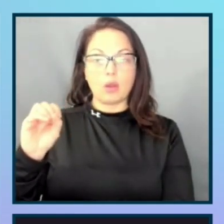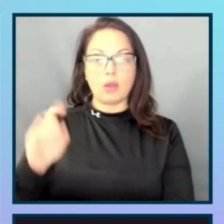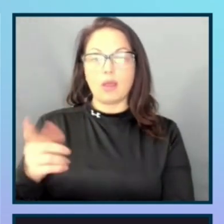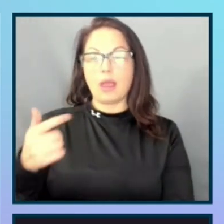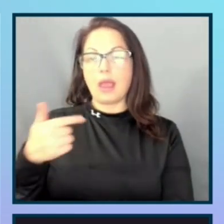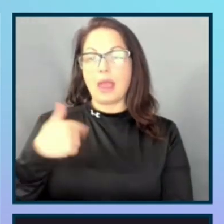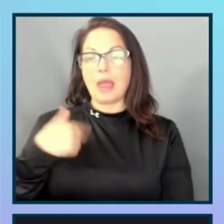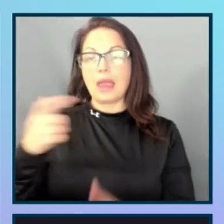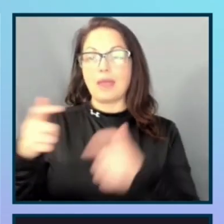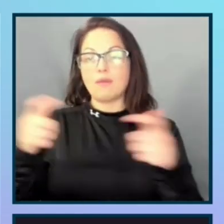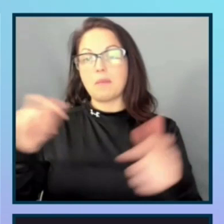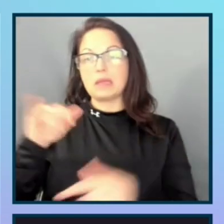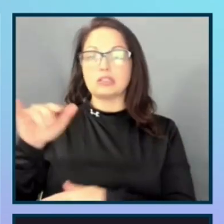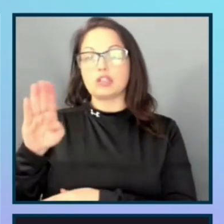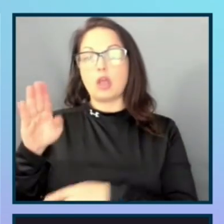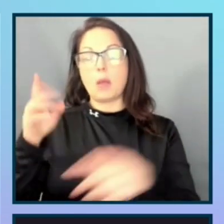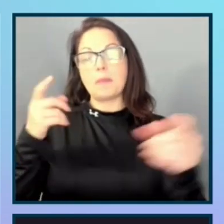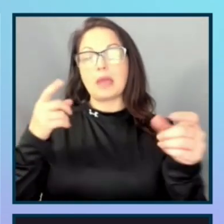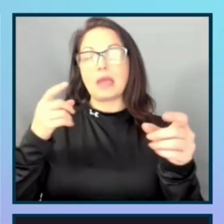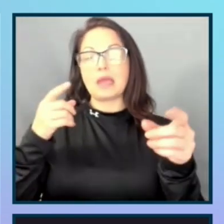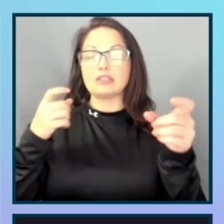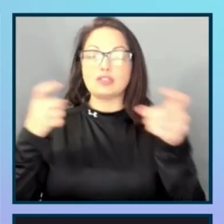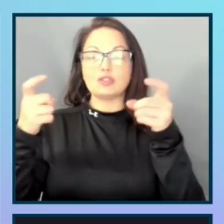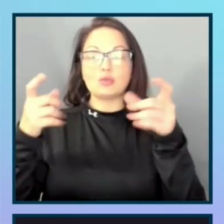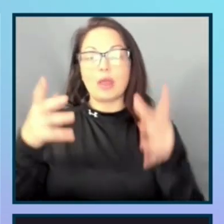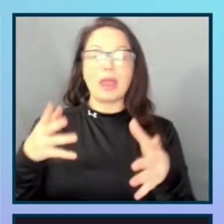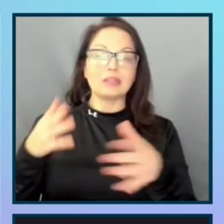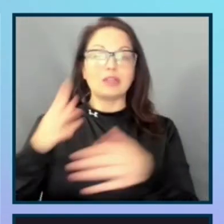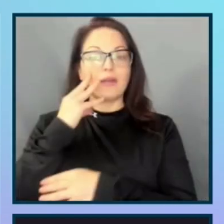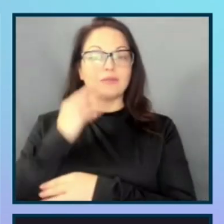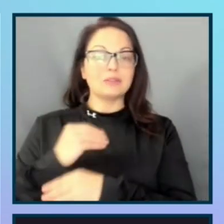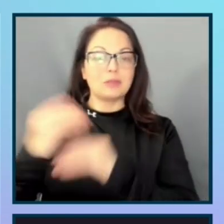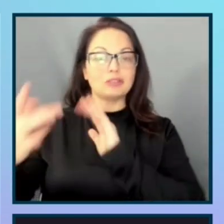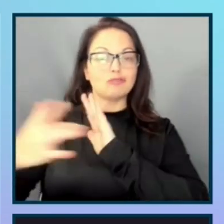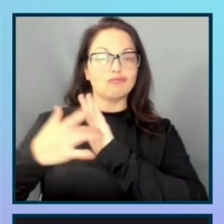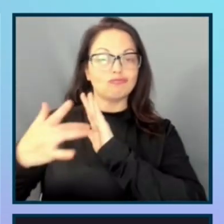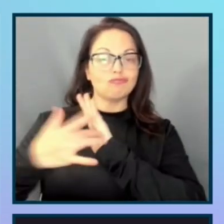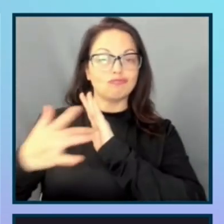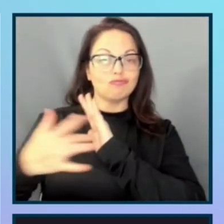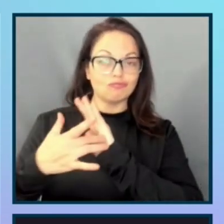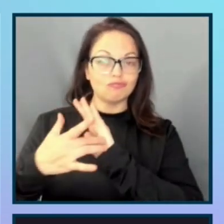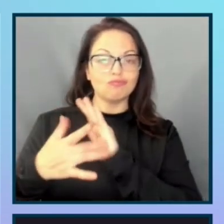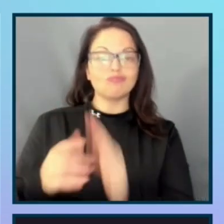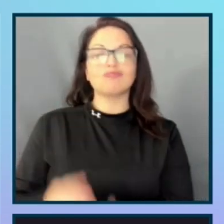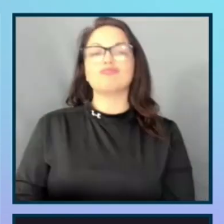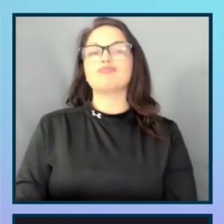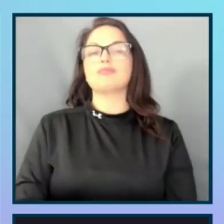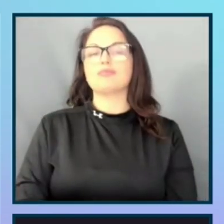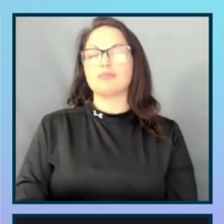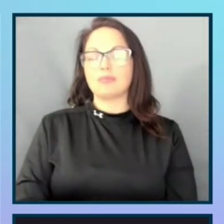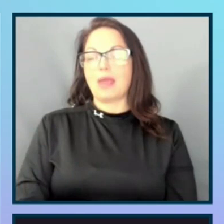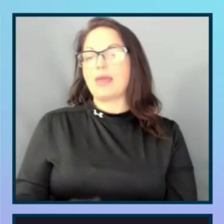which is Director of Experience Technologies, at Kin + Carta in Europe. That's my day job. Alongside that, I also sit